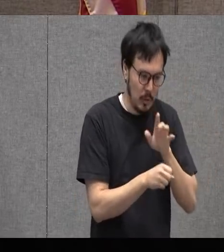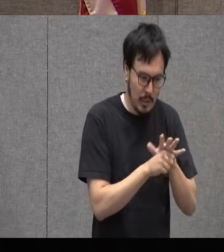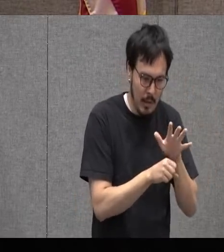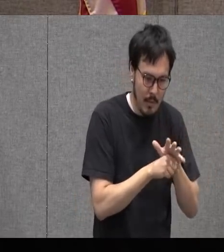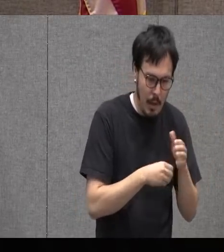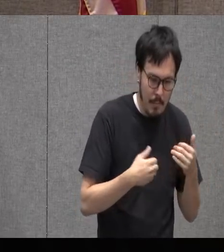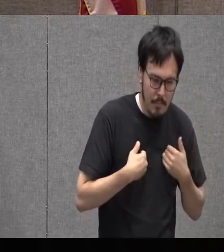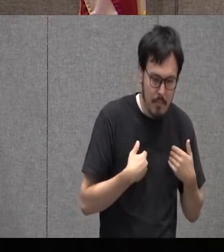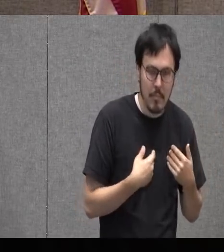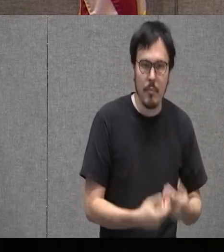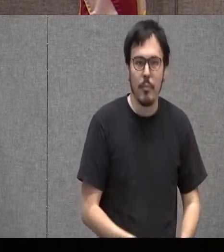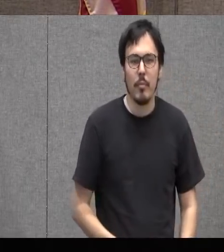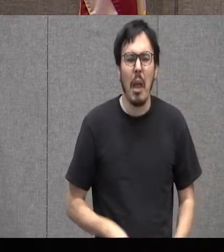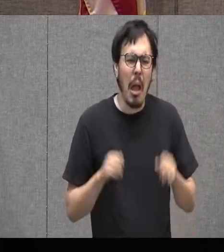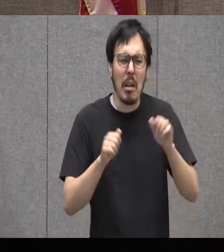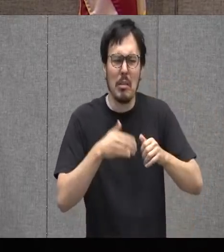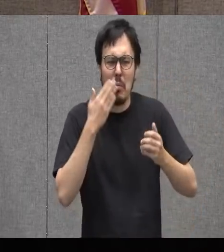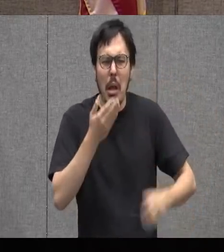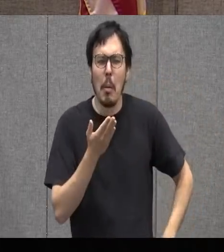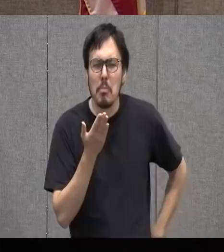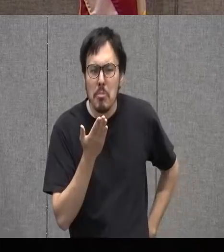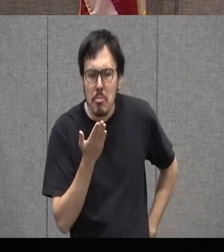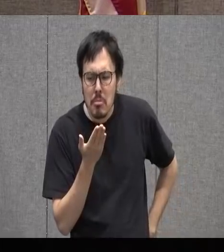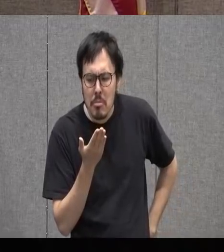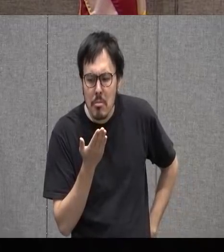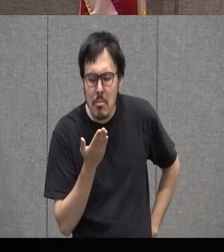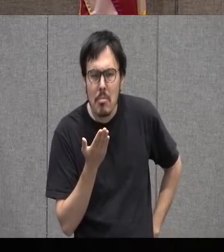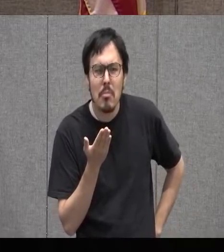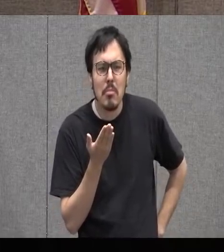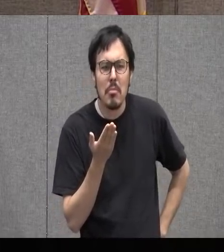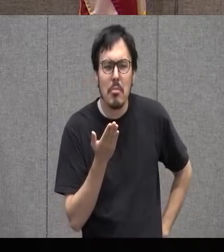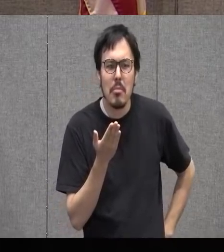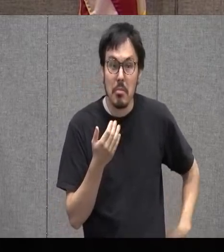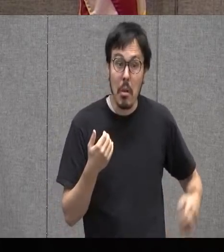And I could smell my baking soda. It does have a scent.